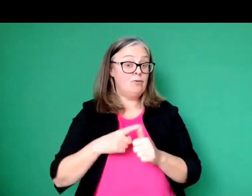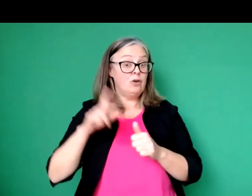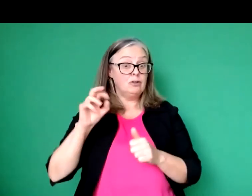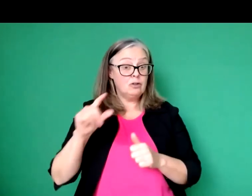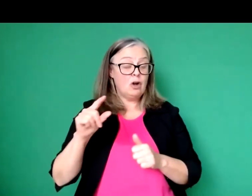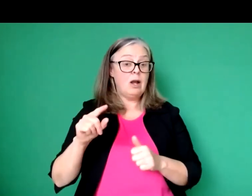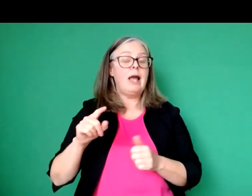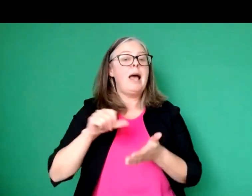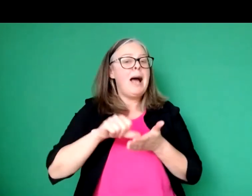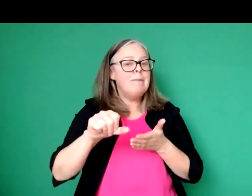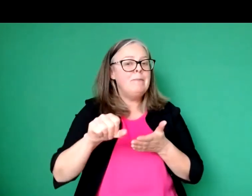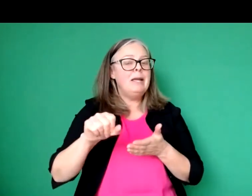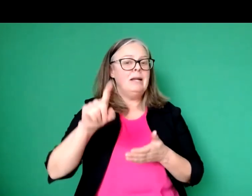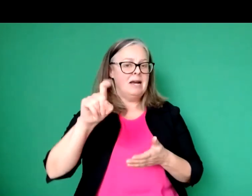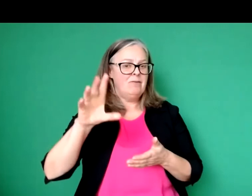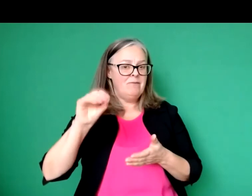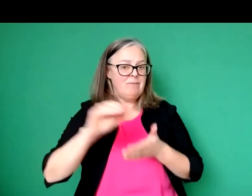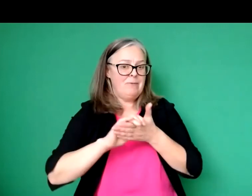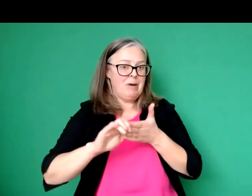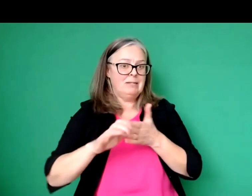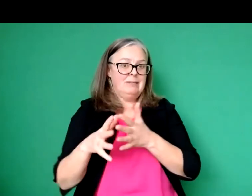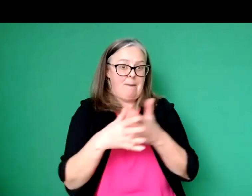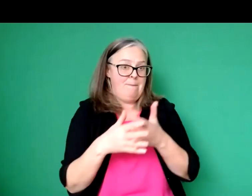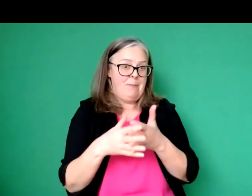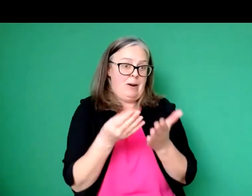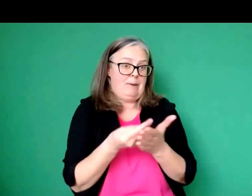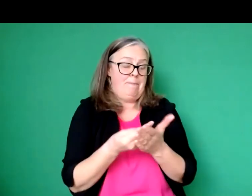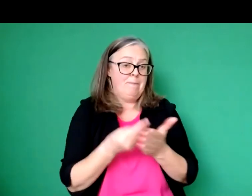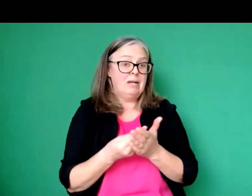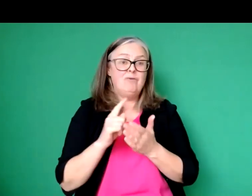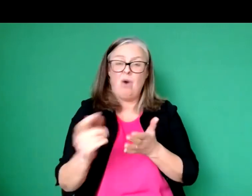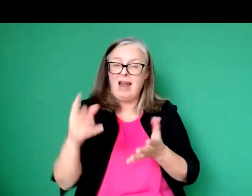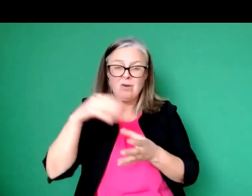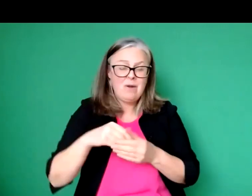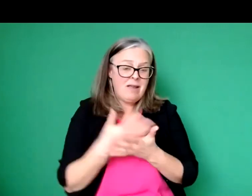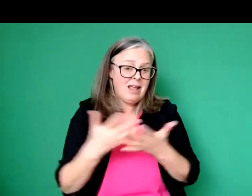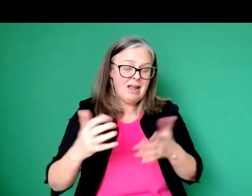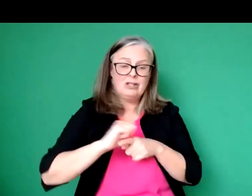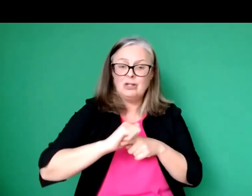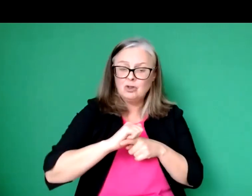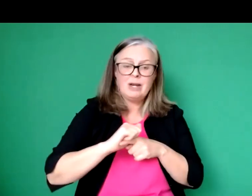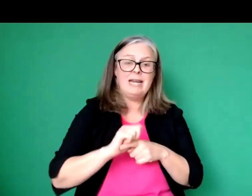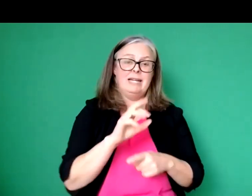that was for the dog the the training the stay at a facility airline fees and so on and so on